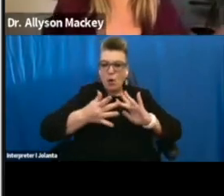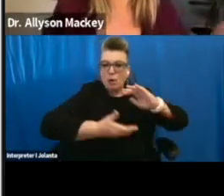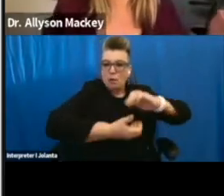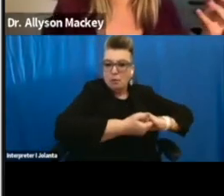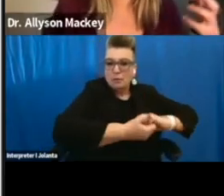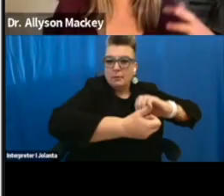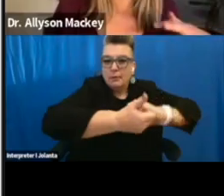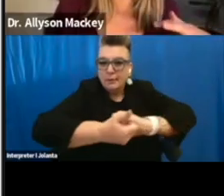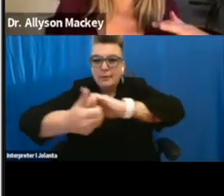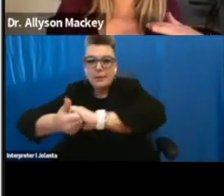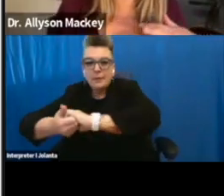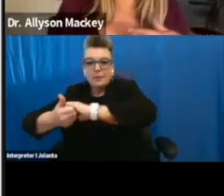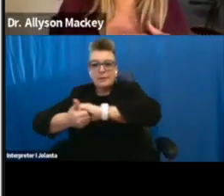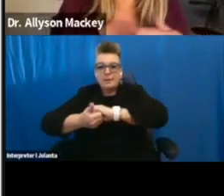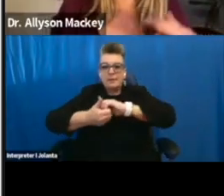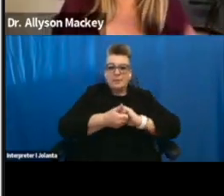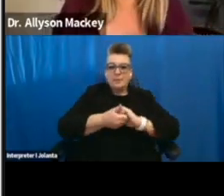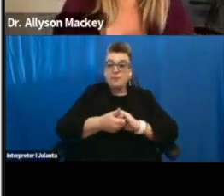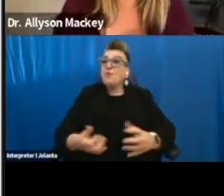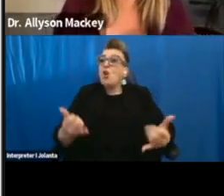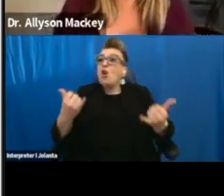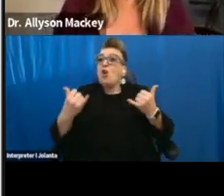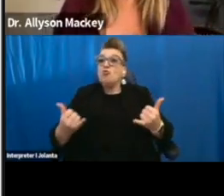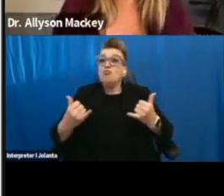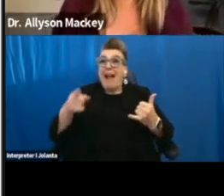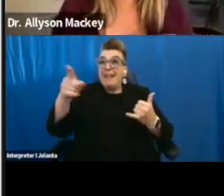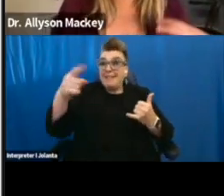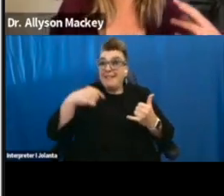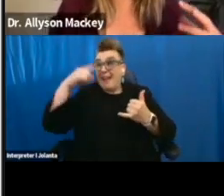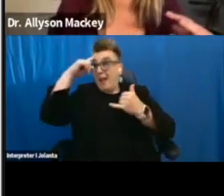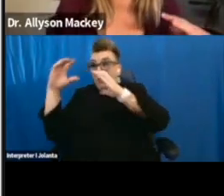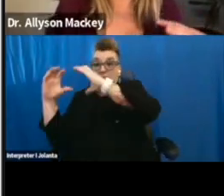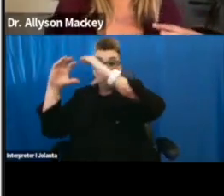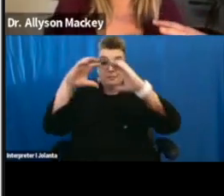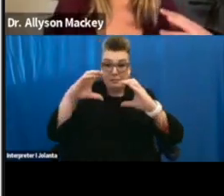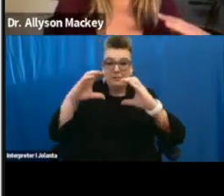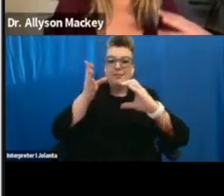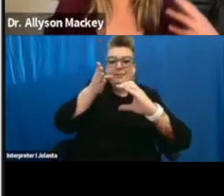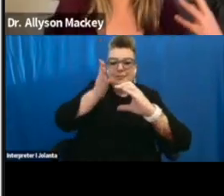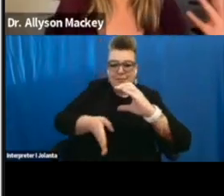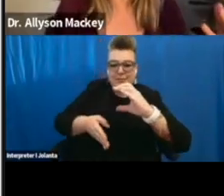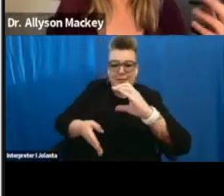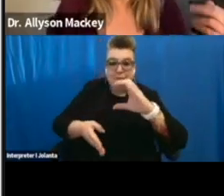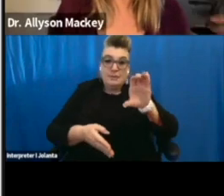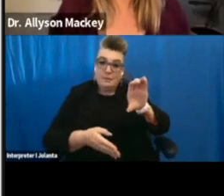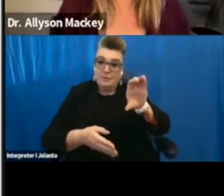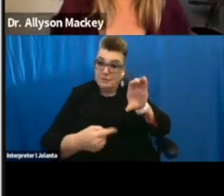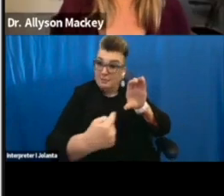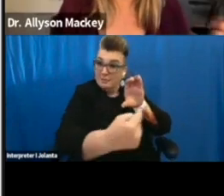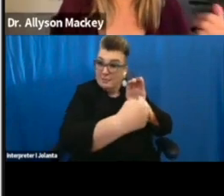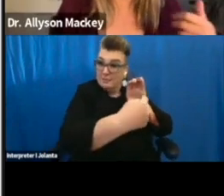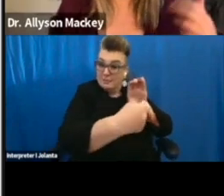showing a gradient from areas in yellow that are responsible for processing sensory information